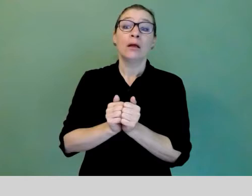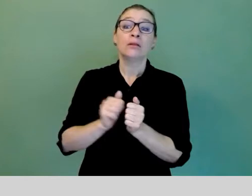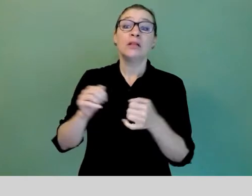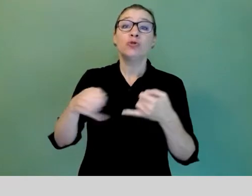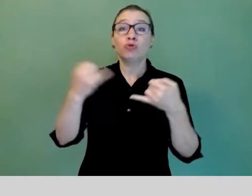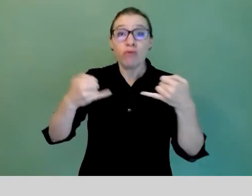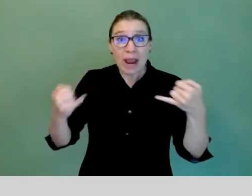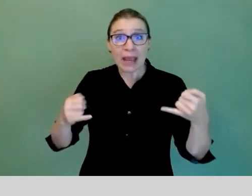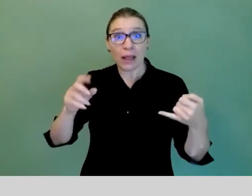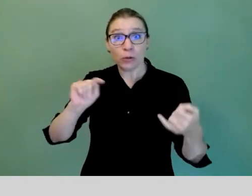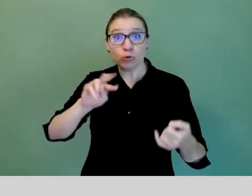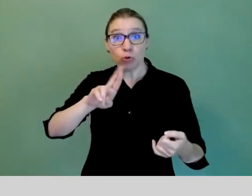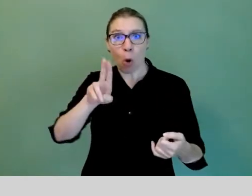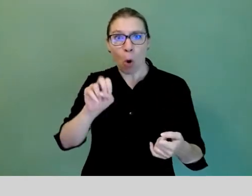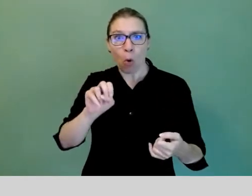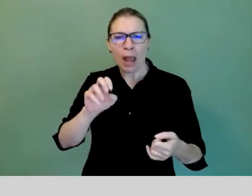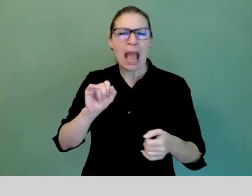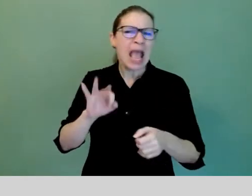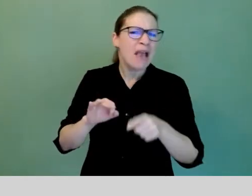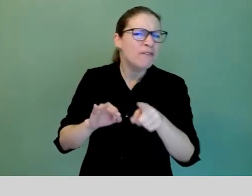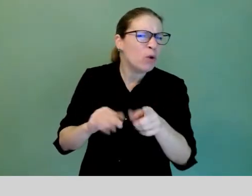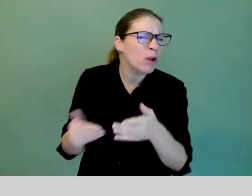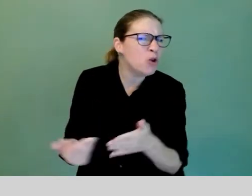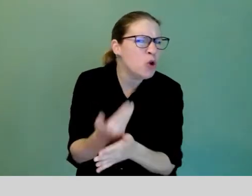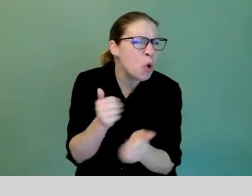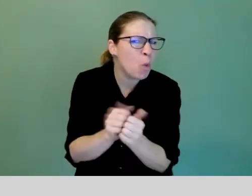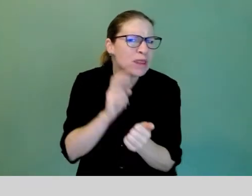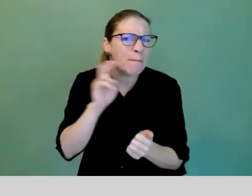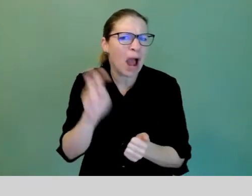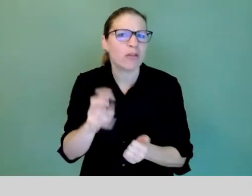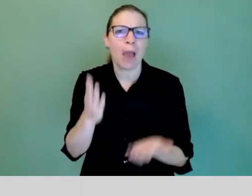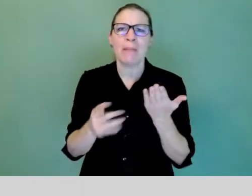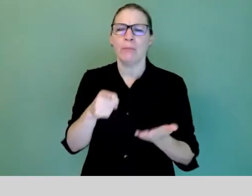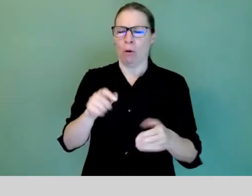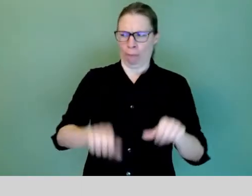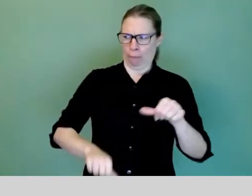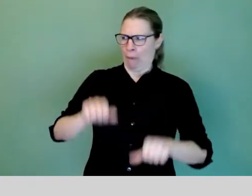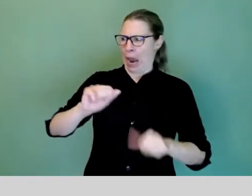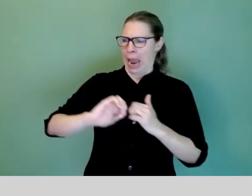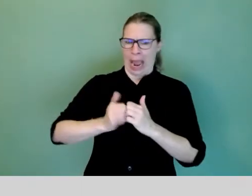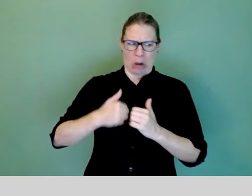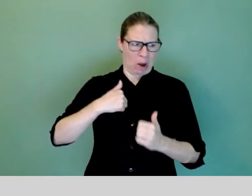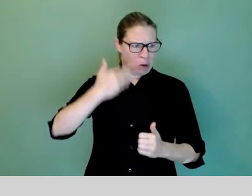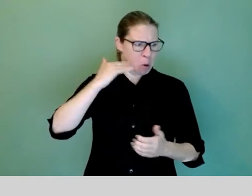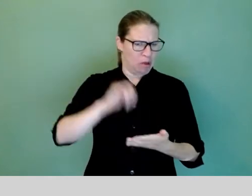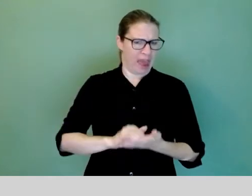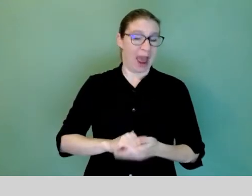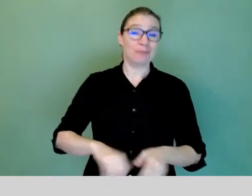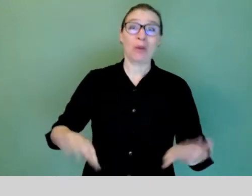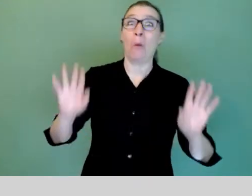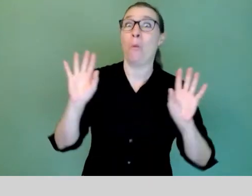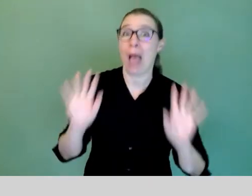you may be thinking, "How do I know this?" Well, it's described in this amazing document